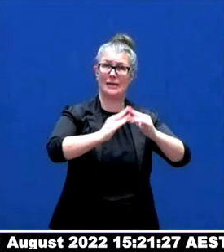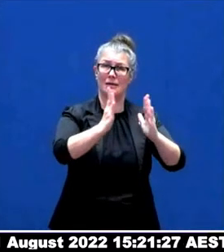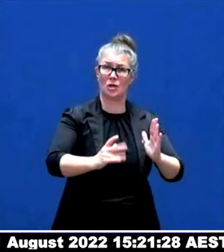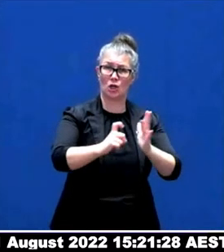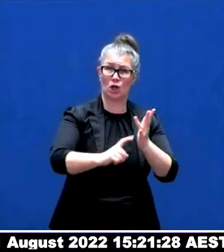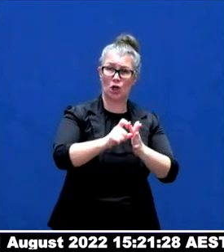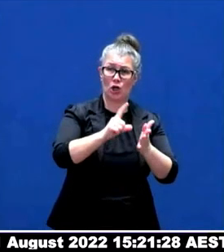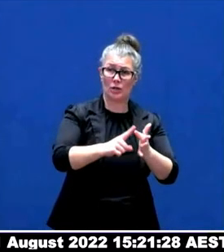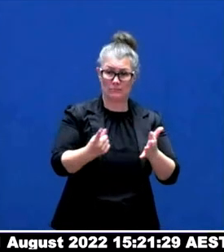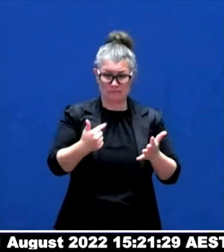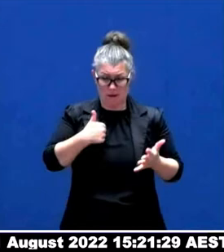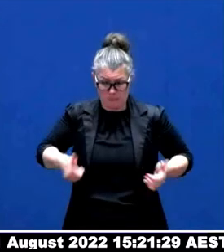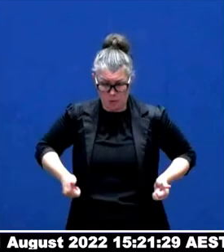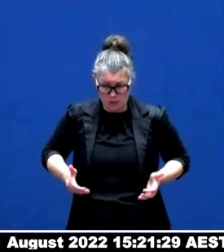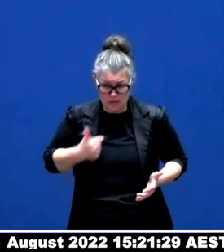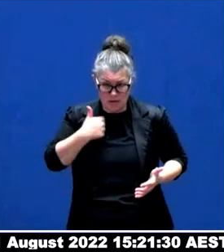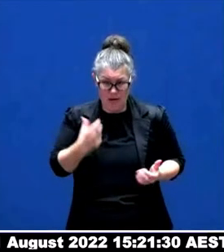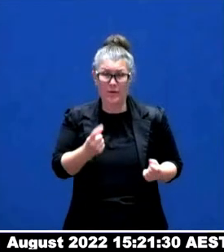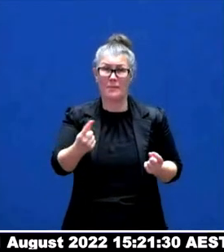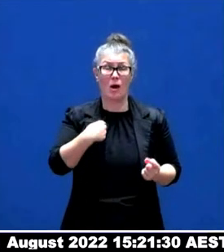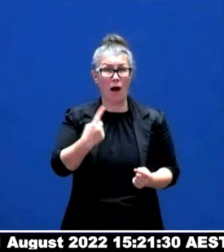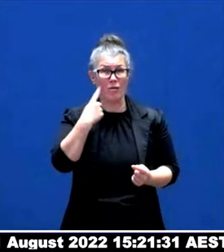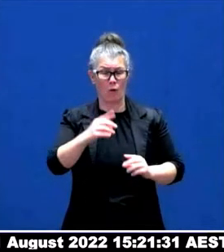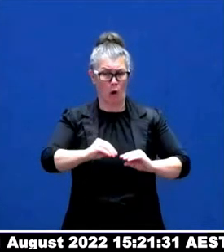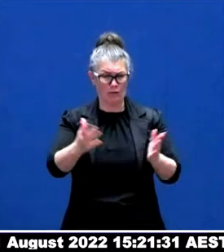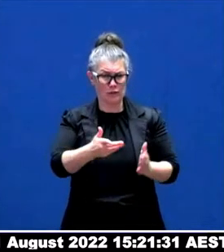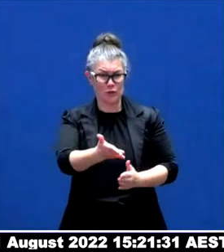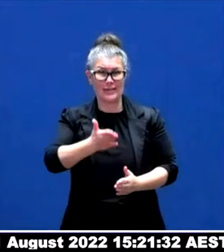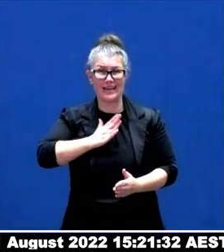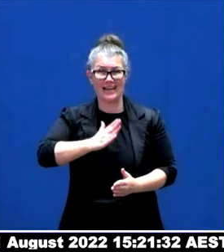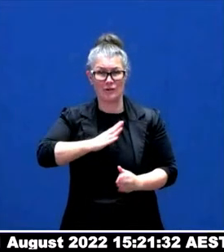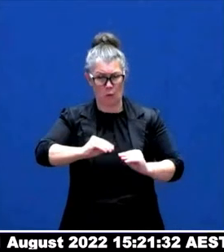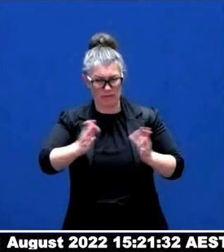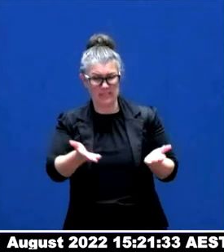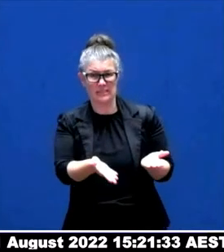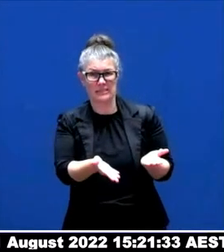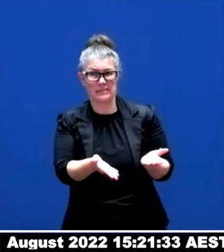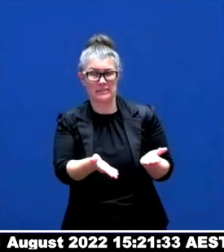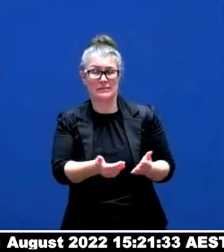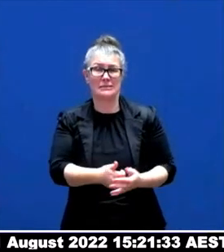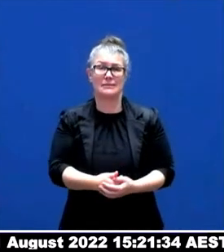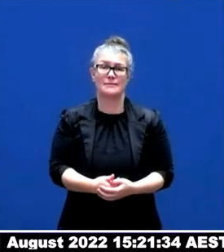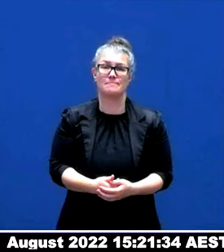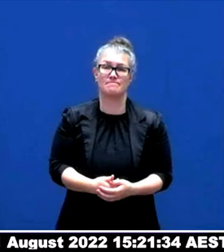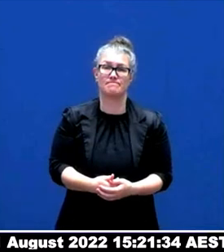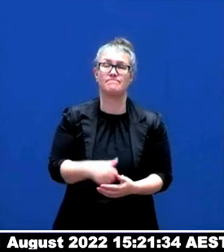would have thought it was bleeding obvious that they needed those modifications? Certainly, Commissioner.